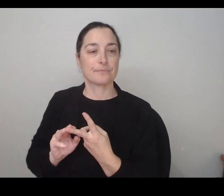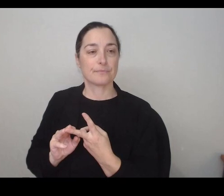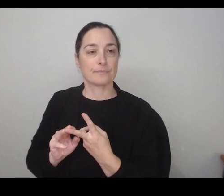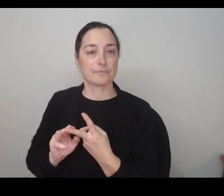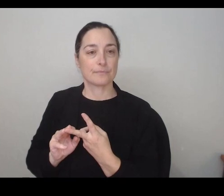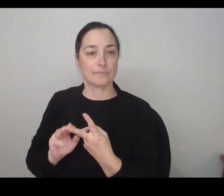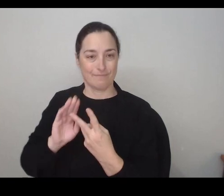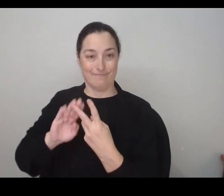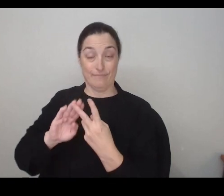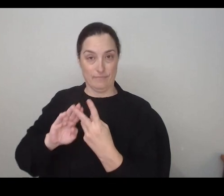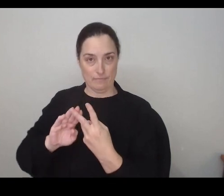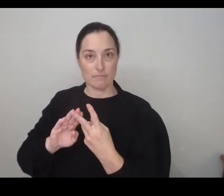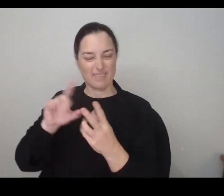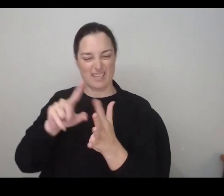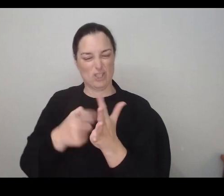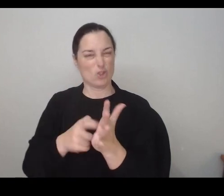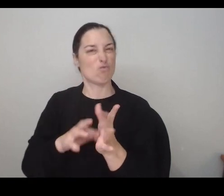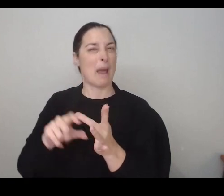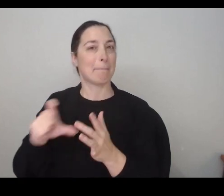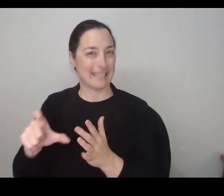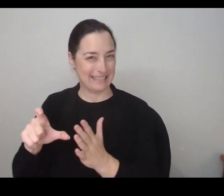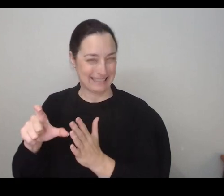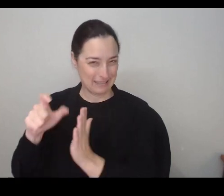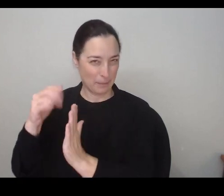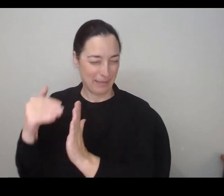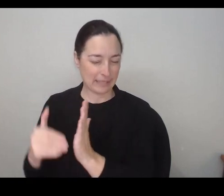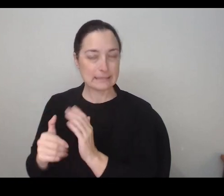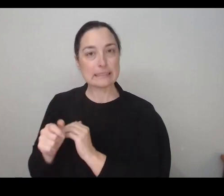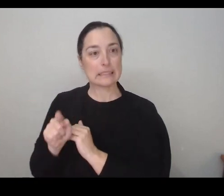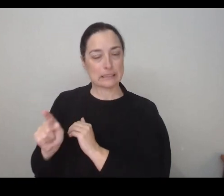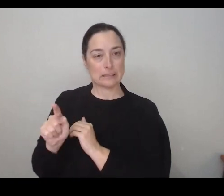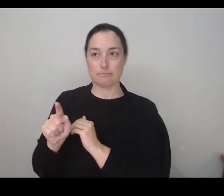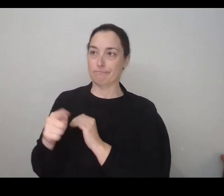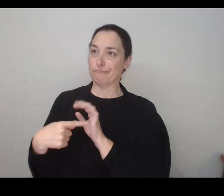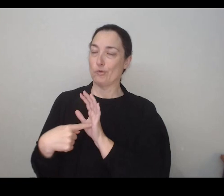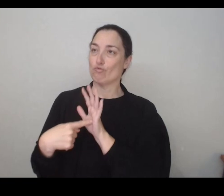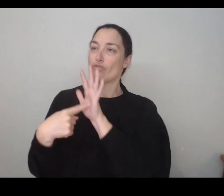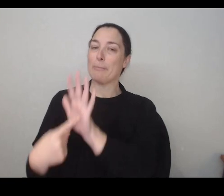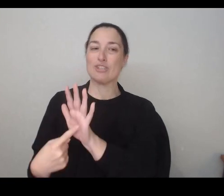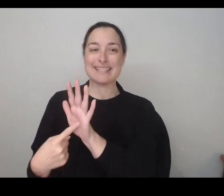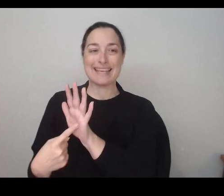which is in the Musée d'Orsay and which is representing kind of demonic figures,